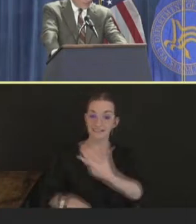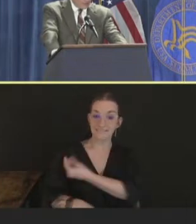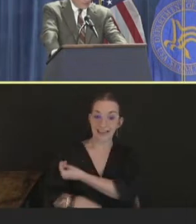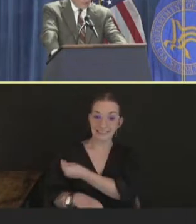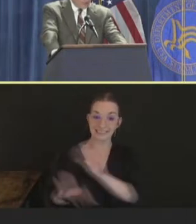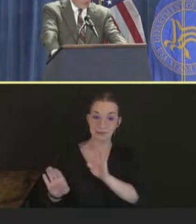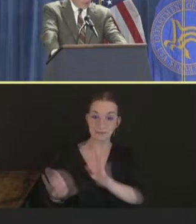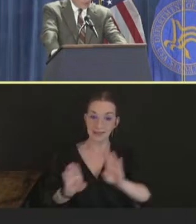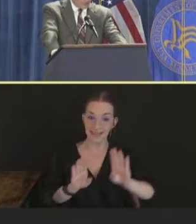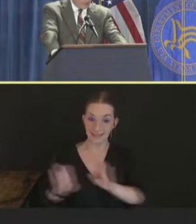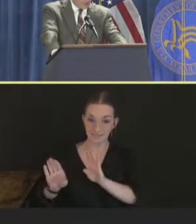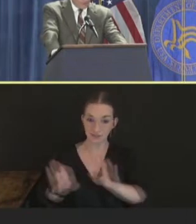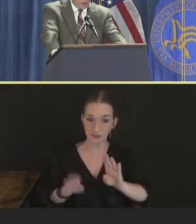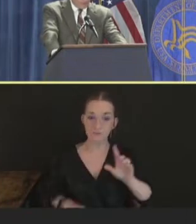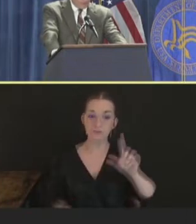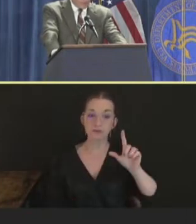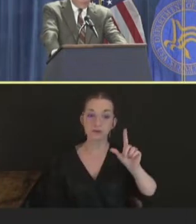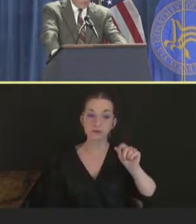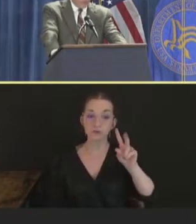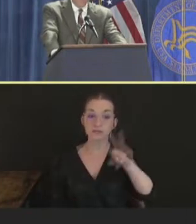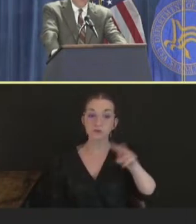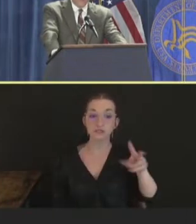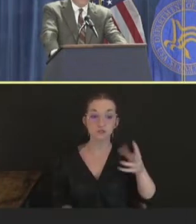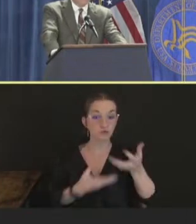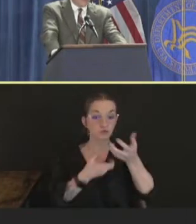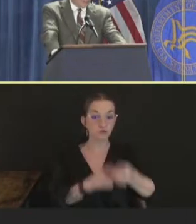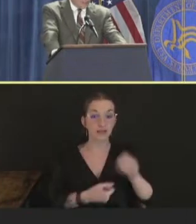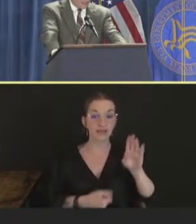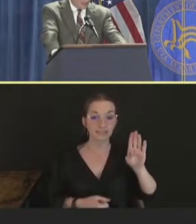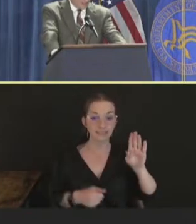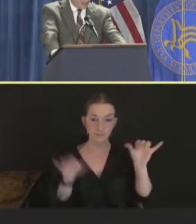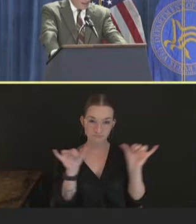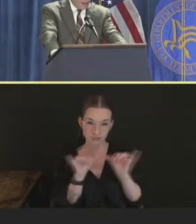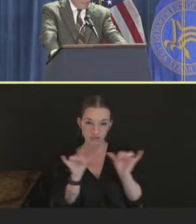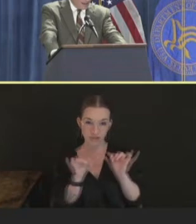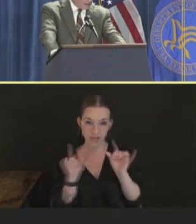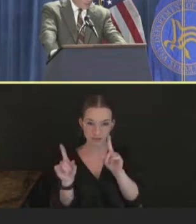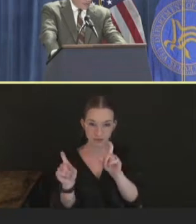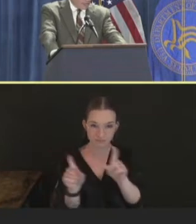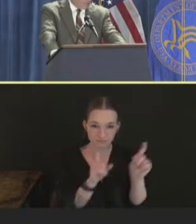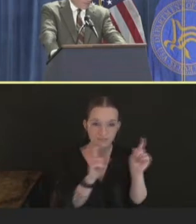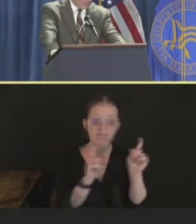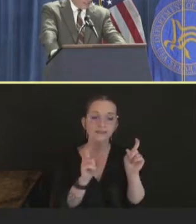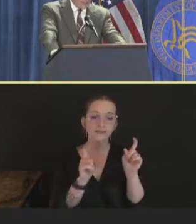The 2022 Edelman Trust Barometer Special Report: Trust and Health found a 21 percent difference